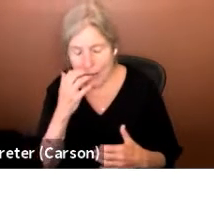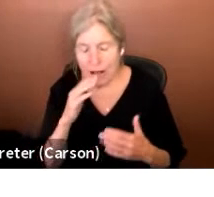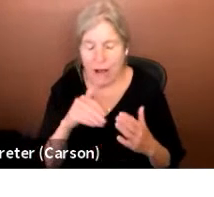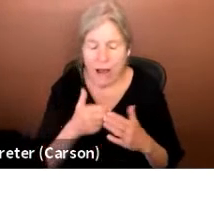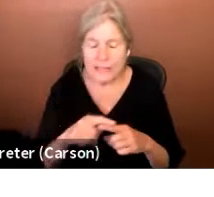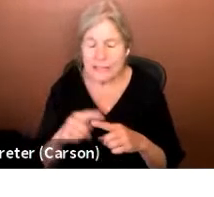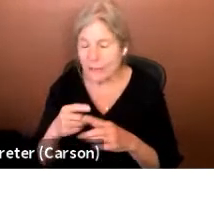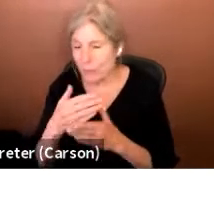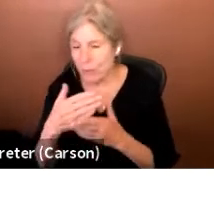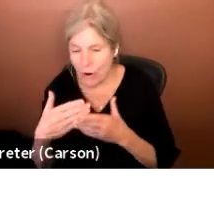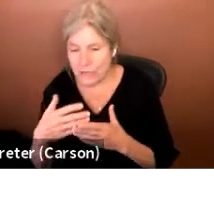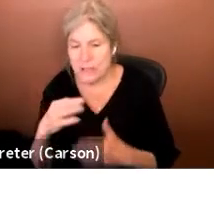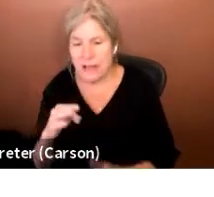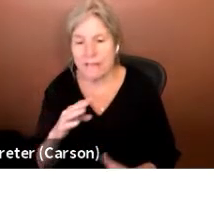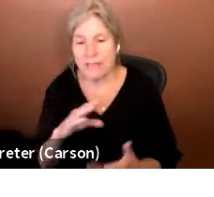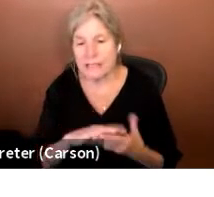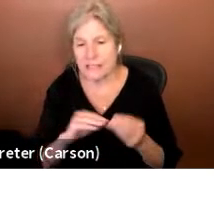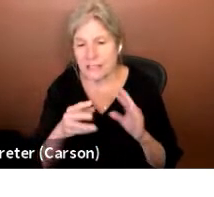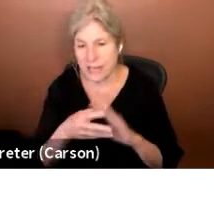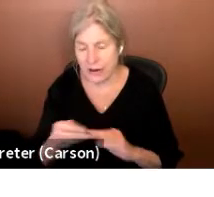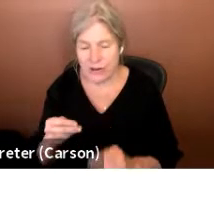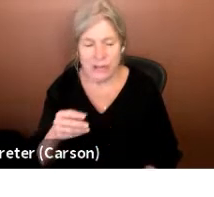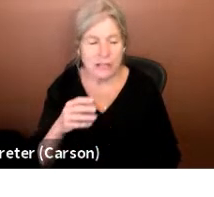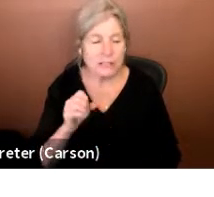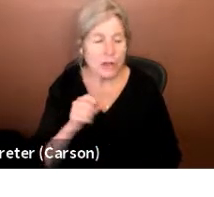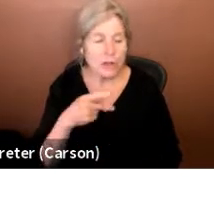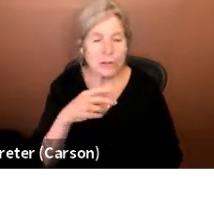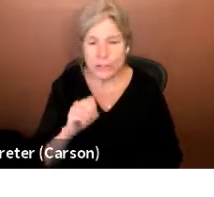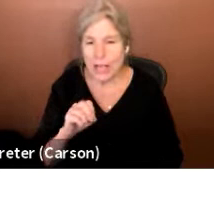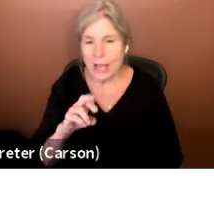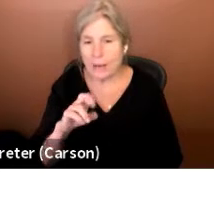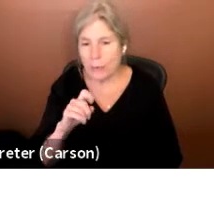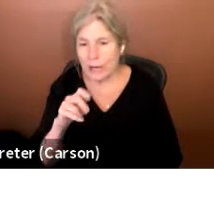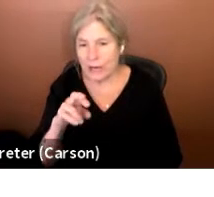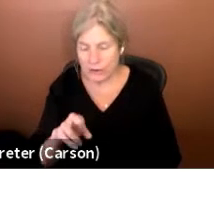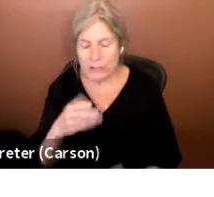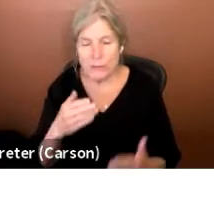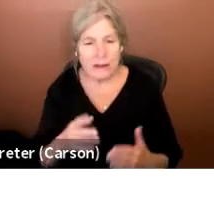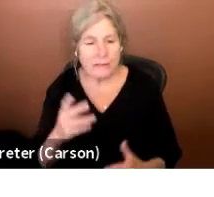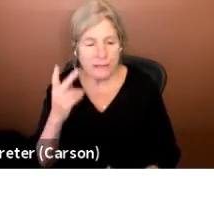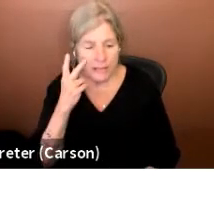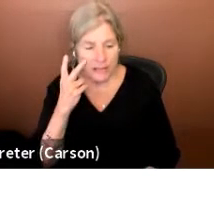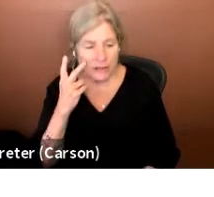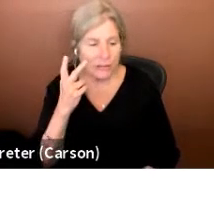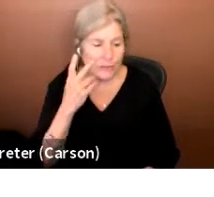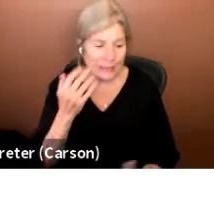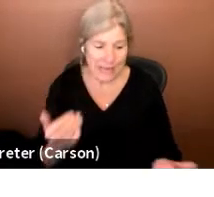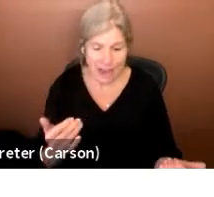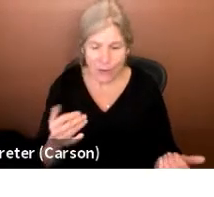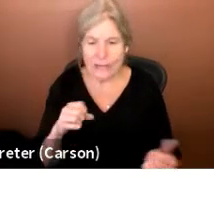fie seek . Shapereader as you might have seen or you see it now has screens